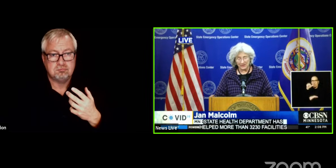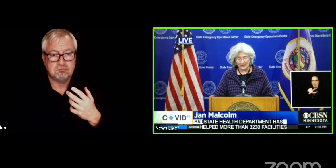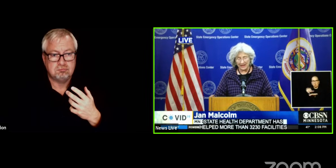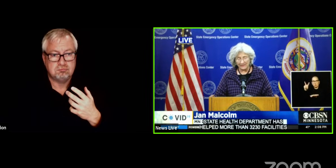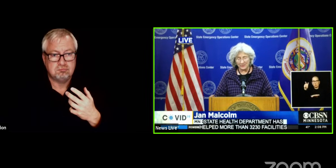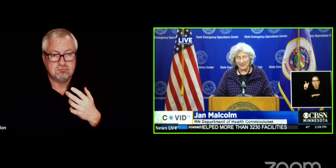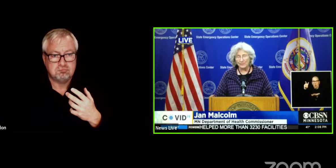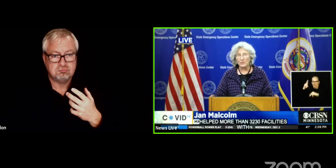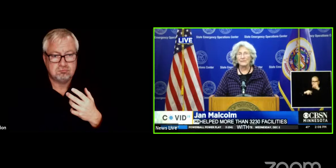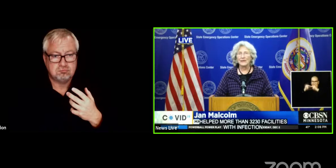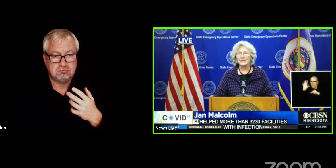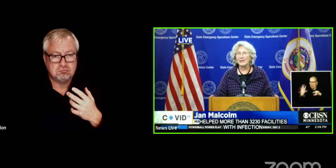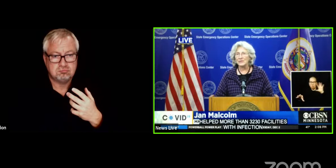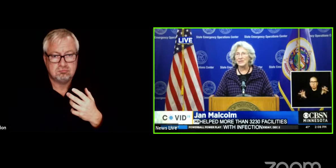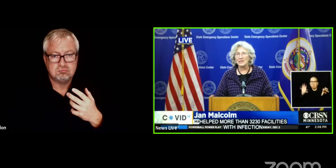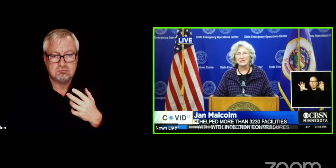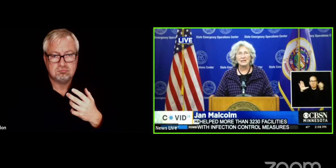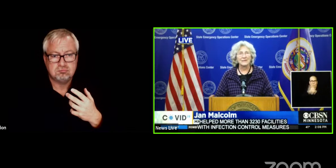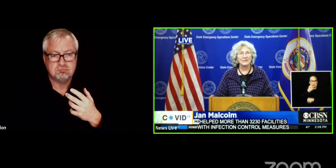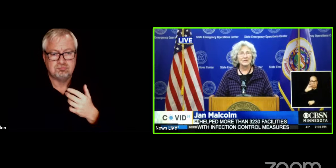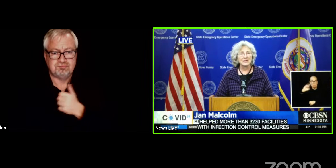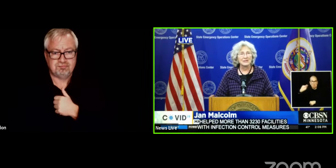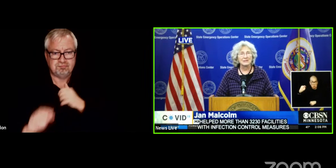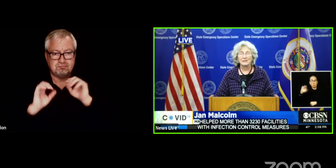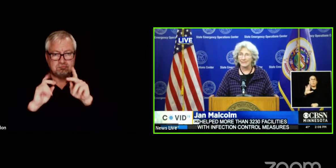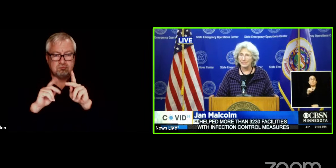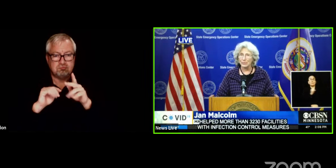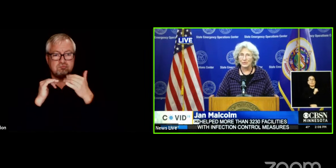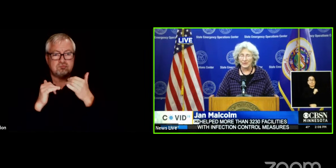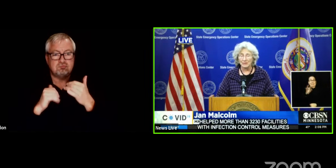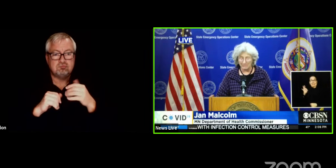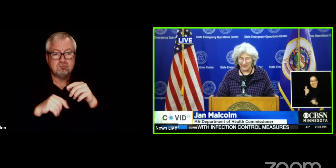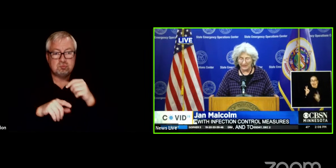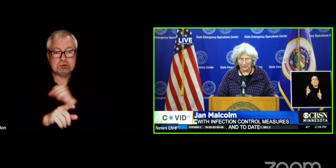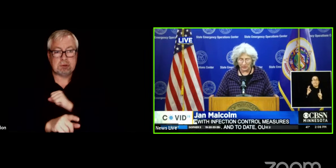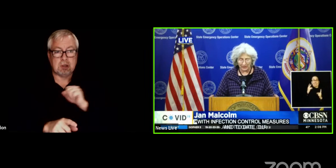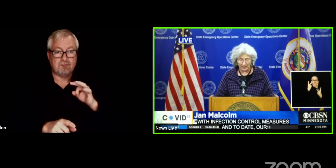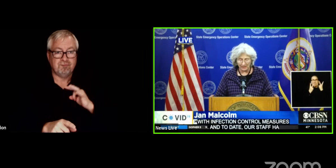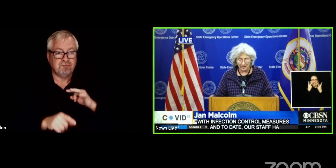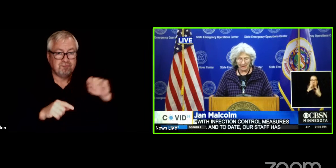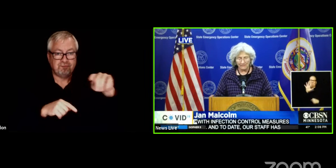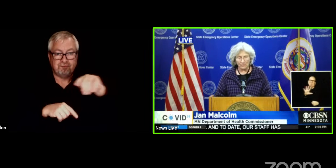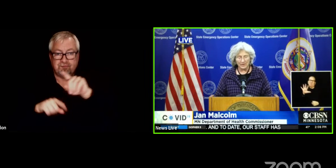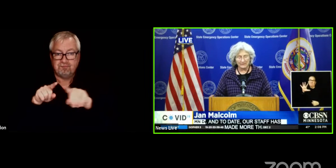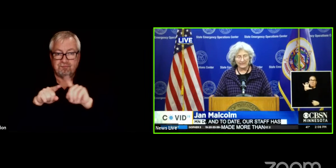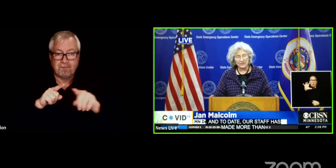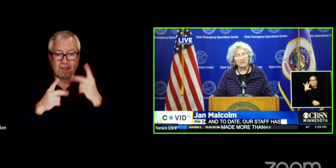STAFF HAS MADE MORE THAN 546 VISIT FOR INFECTION